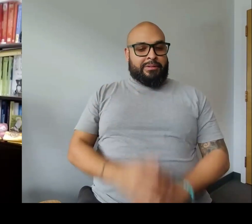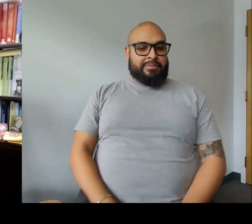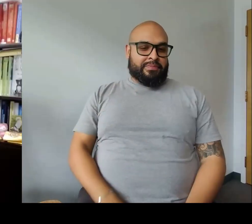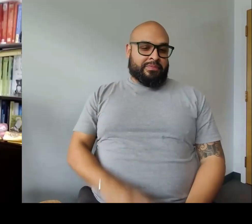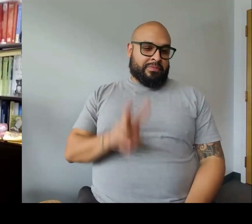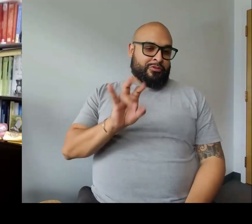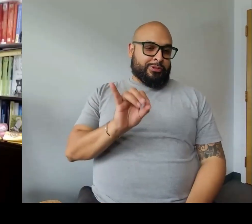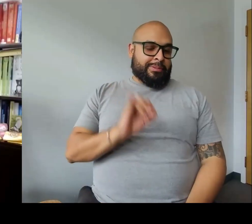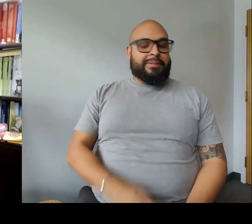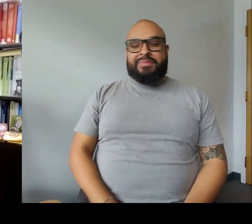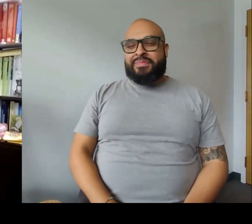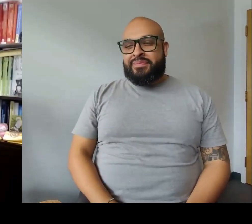And I'm